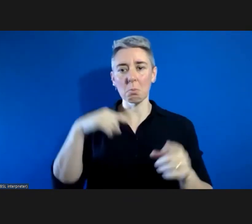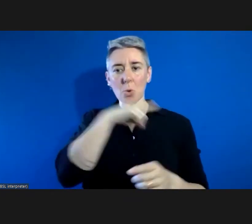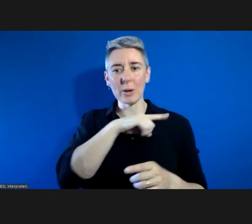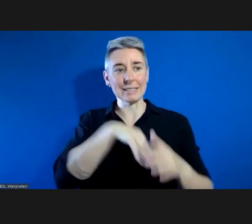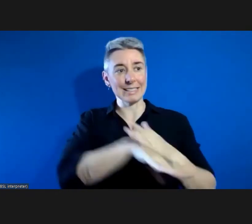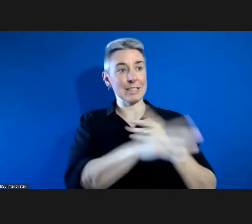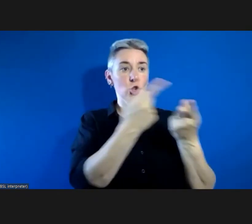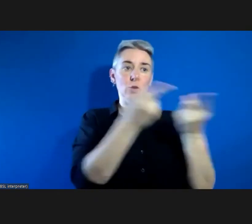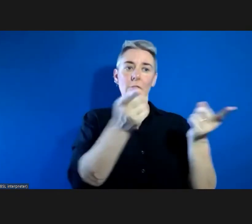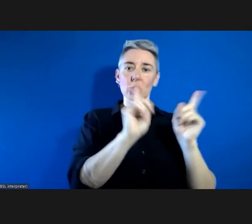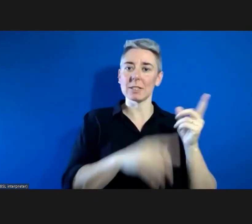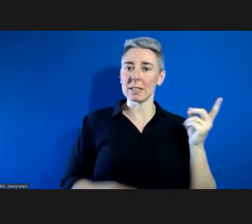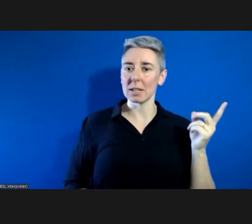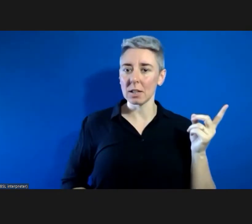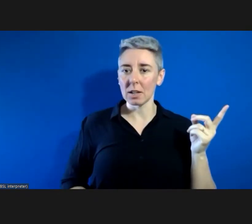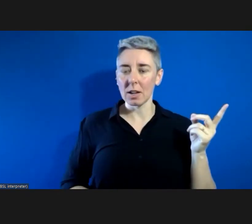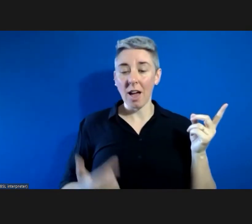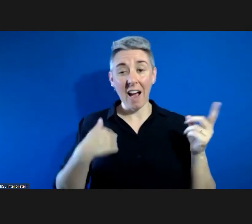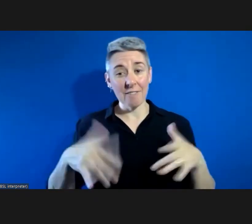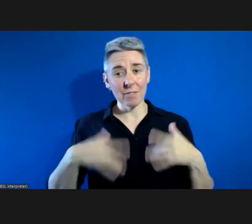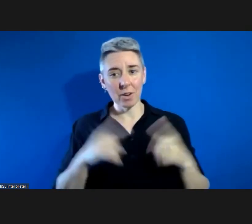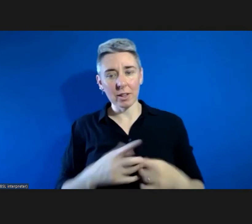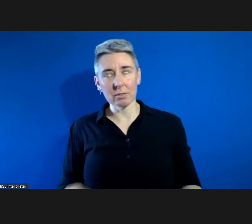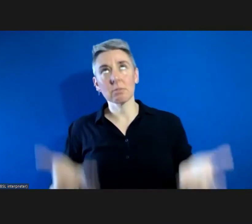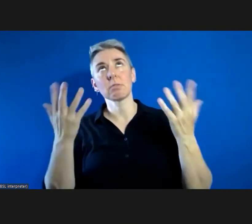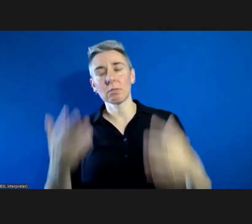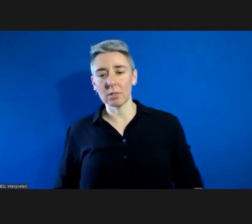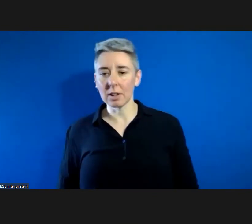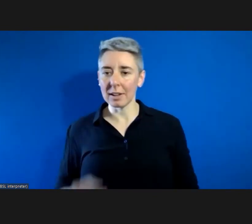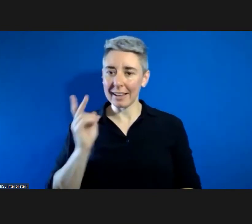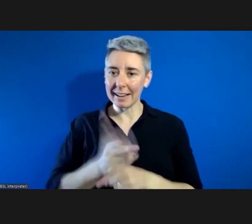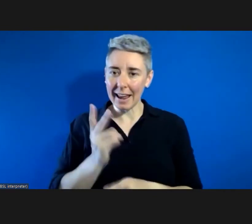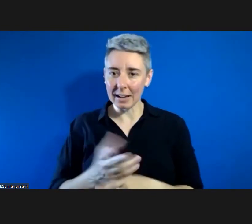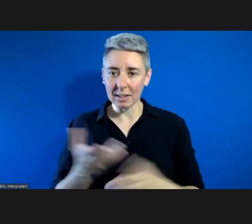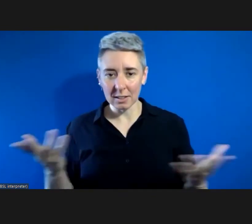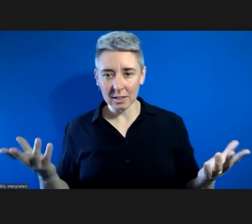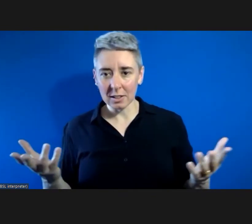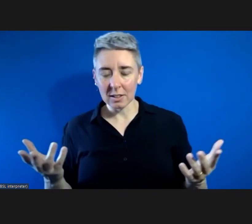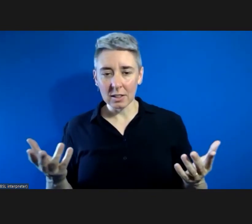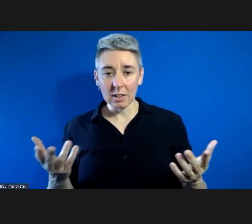it's a case of here we go again, and academic and political vanguard on both right and left,